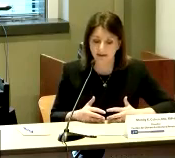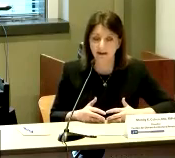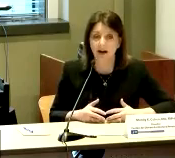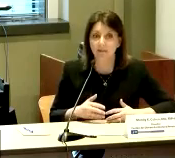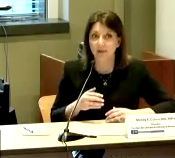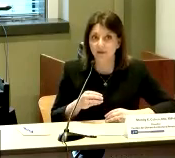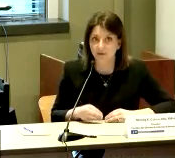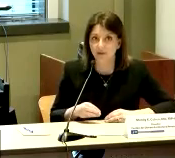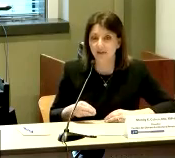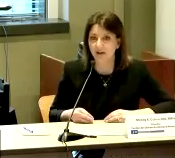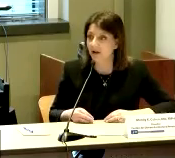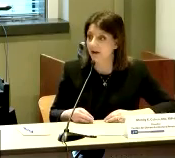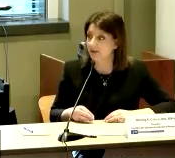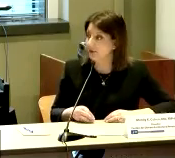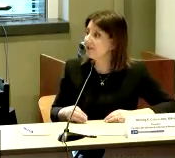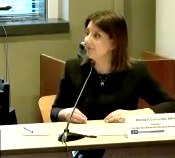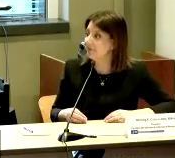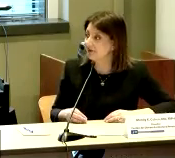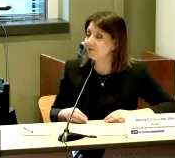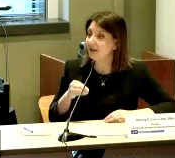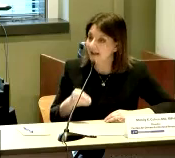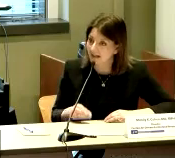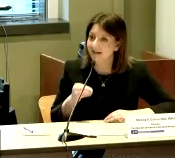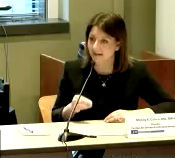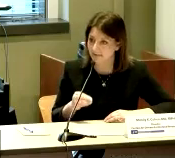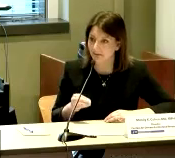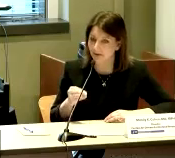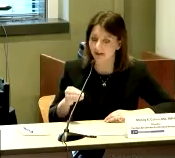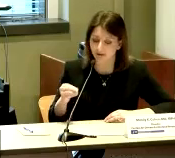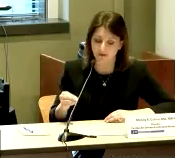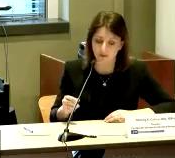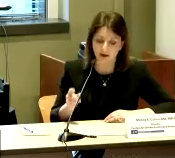Two of these other priorities, we are team members, but key team members that drive work.